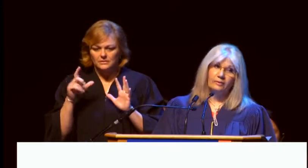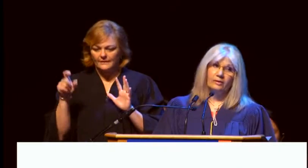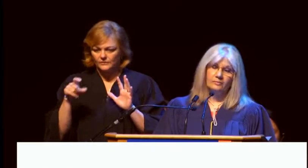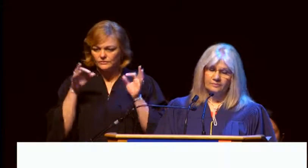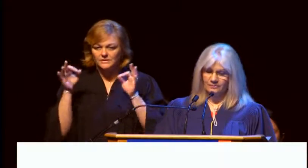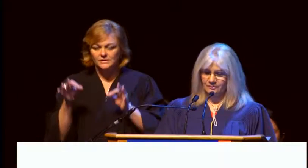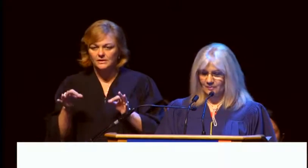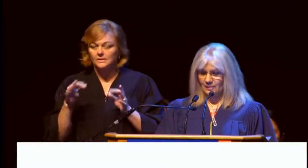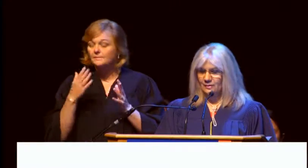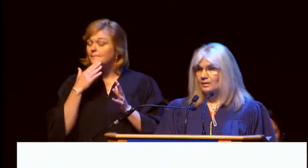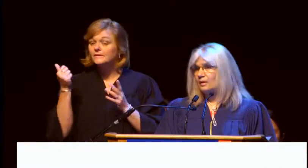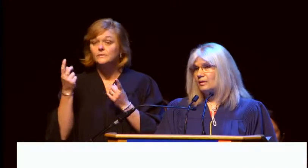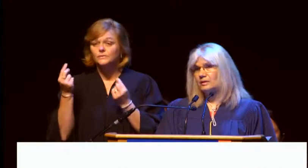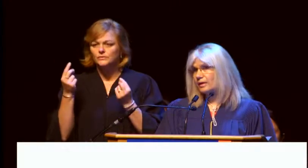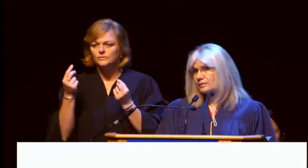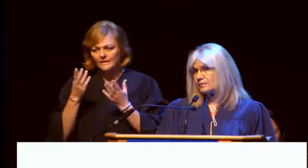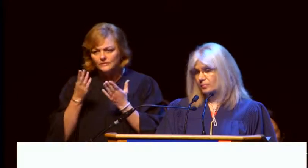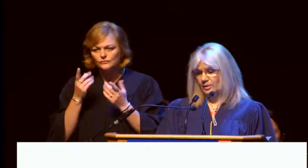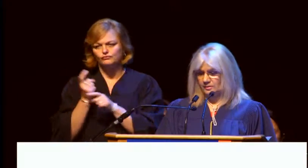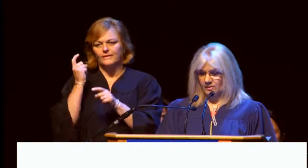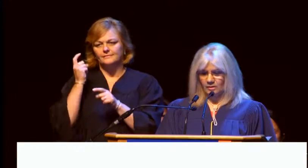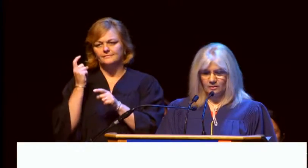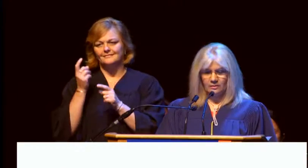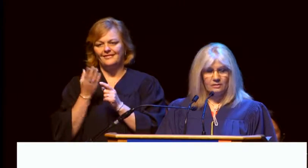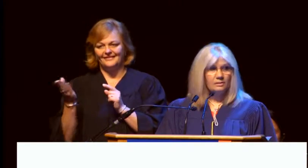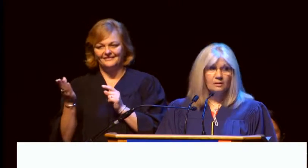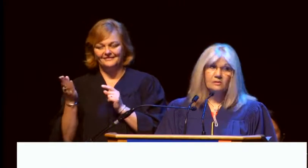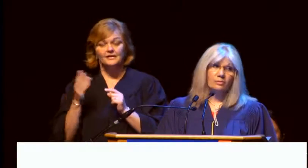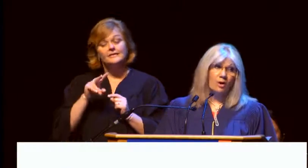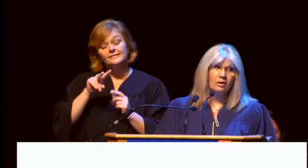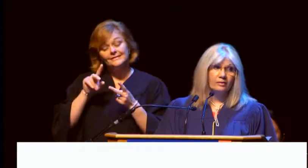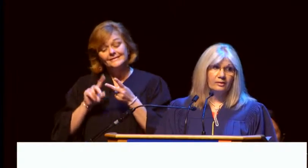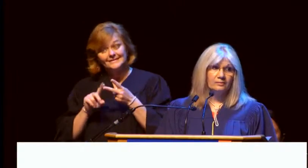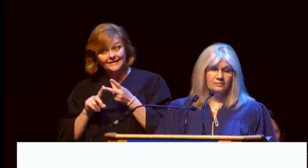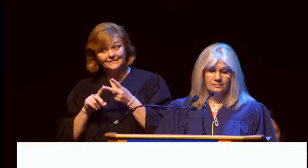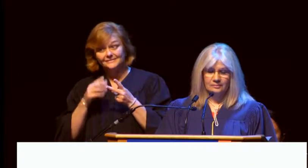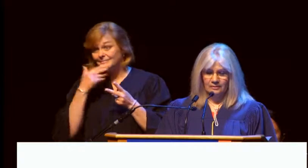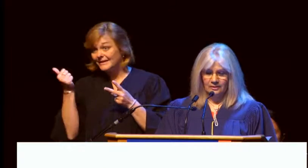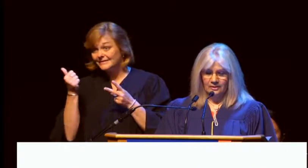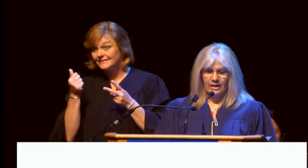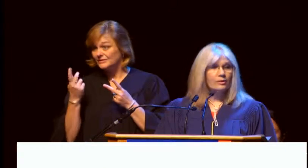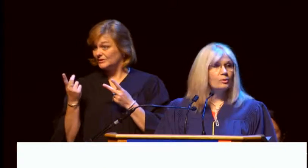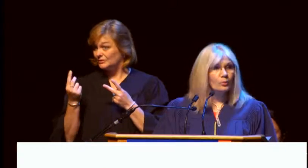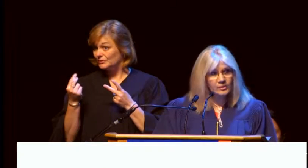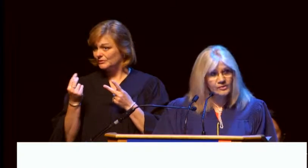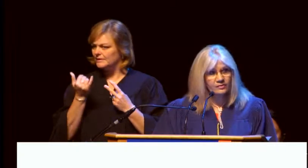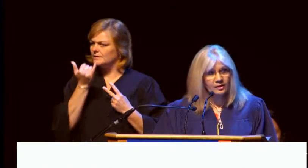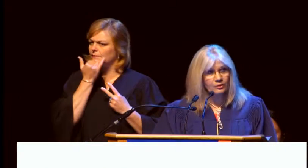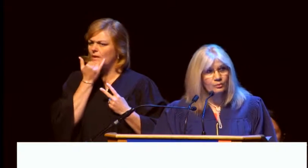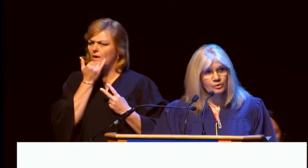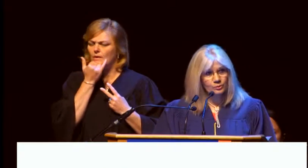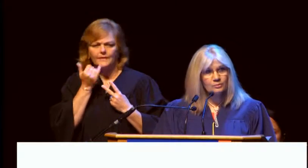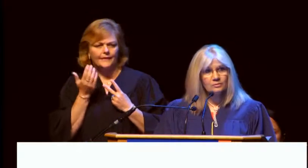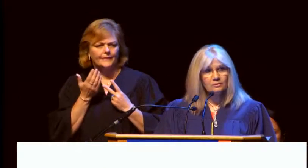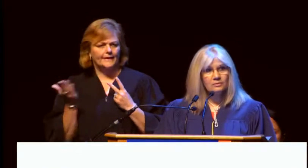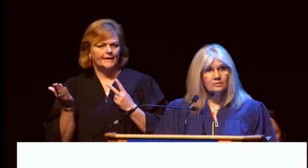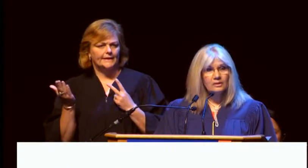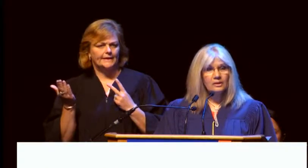THING, THE NEXT BEST THING IS THE WRONG THING, AND THE WORST THING YOU COULD DO IS -